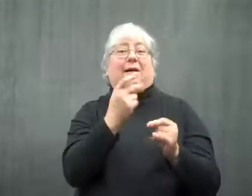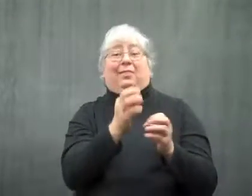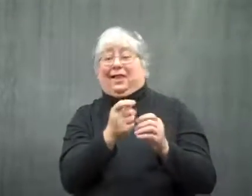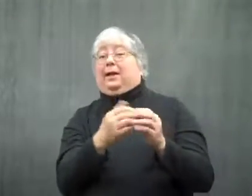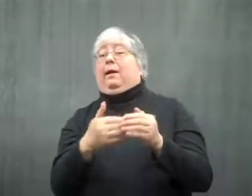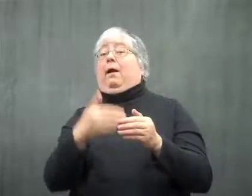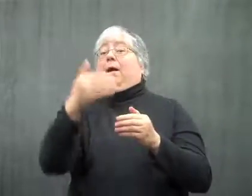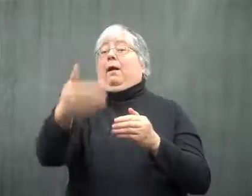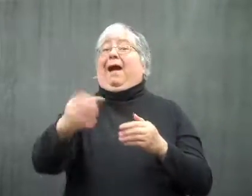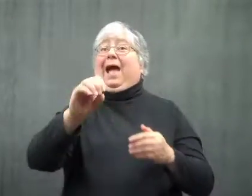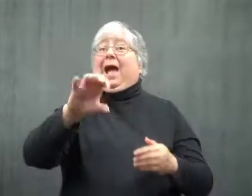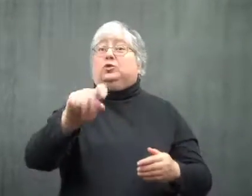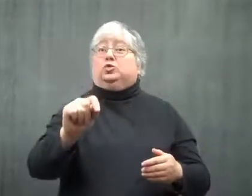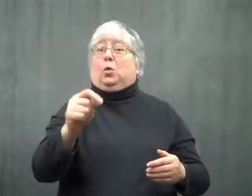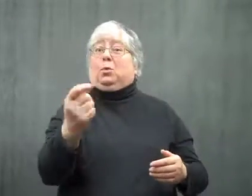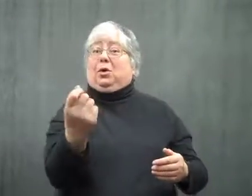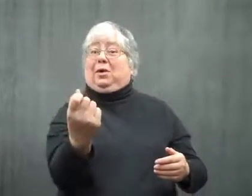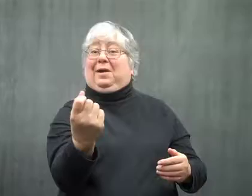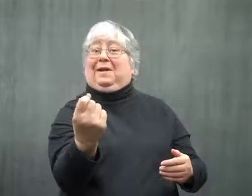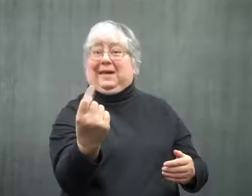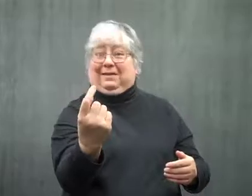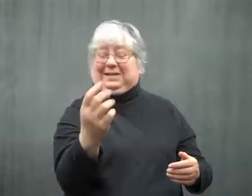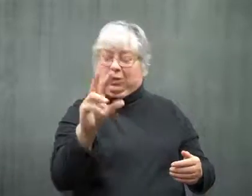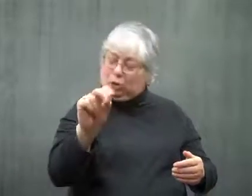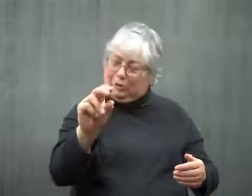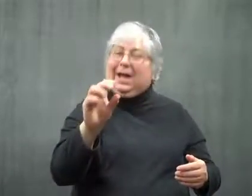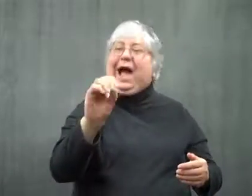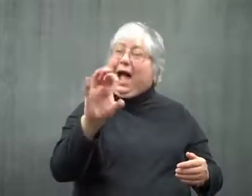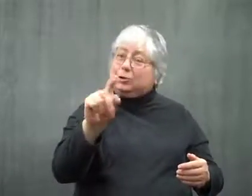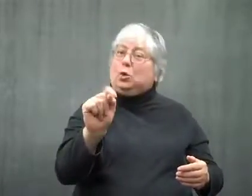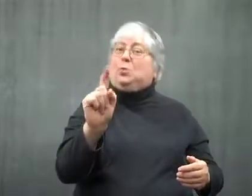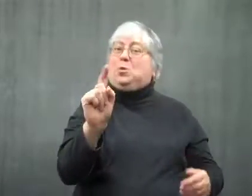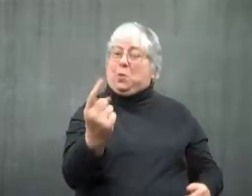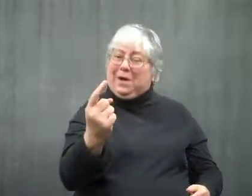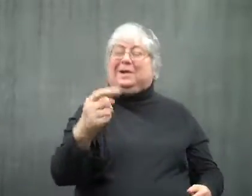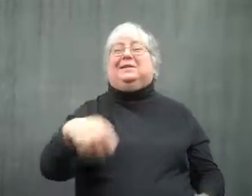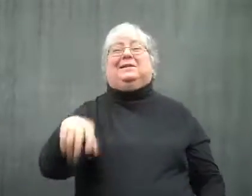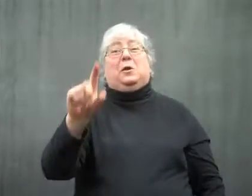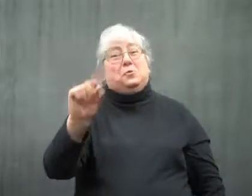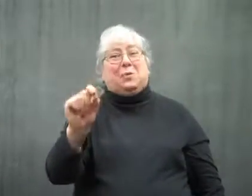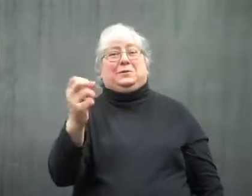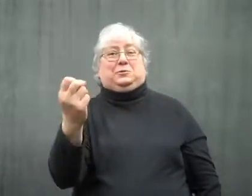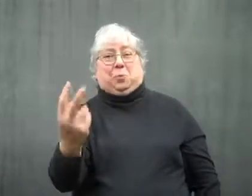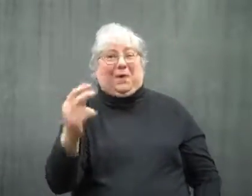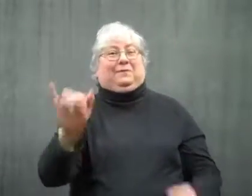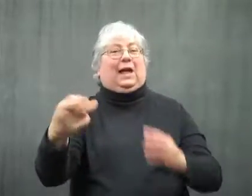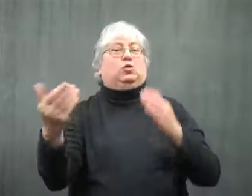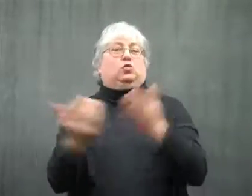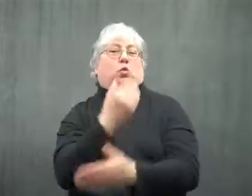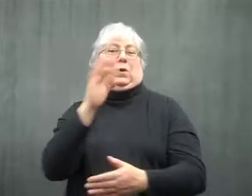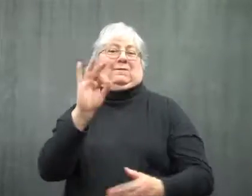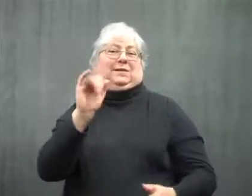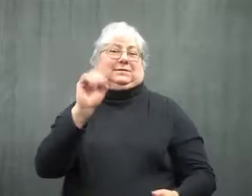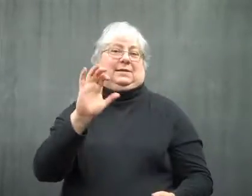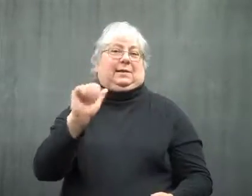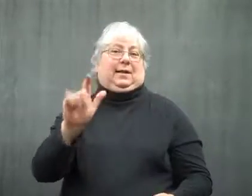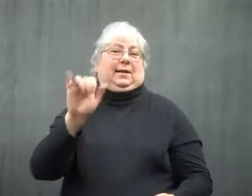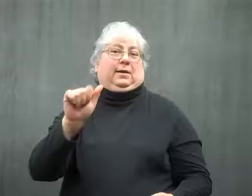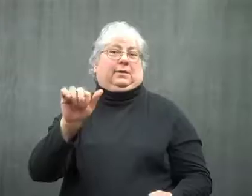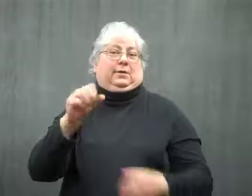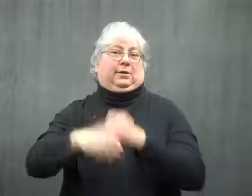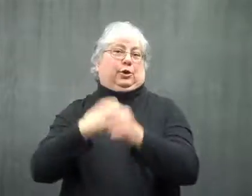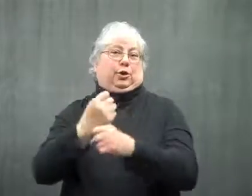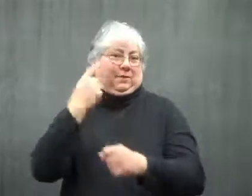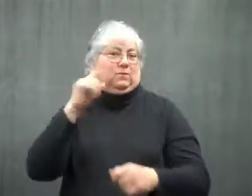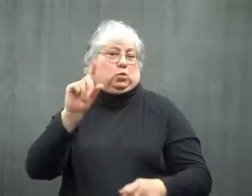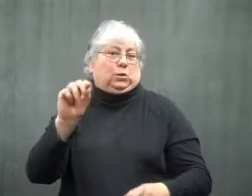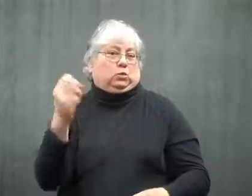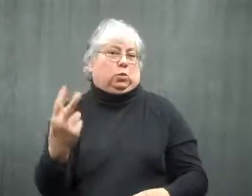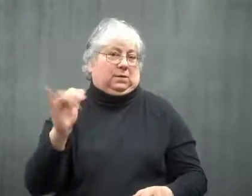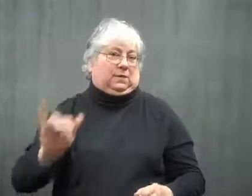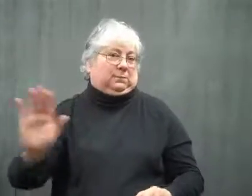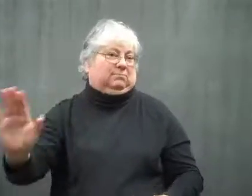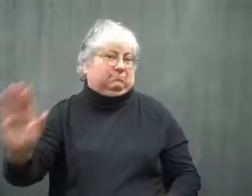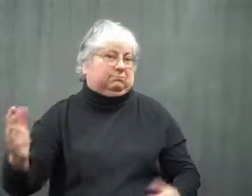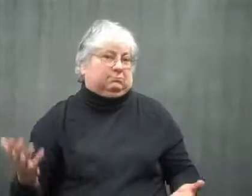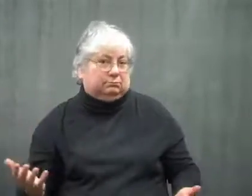Then October 11, 30, October 1, is the new fiscal year for 2012.